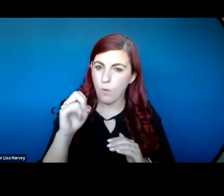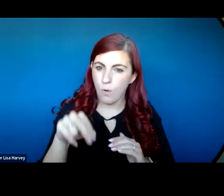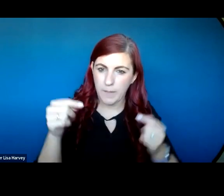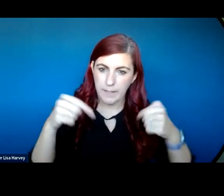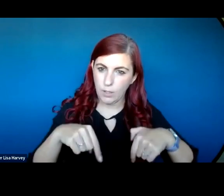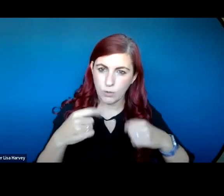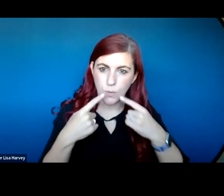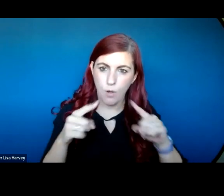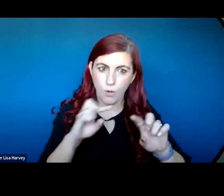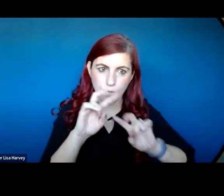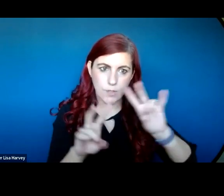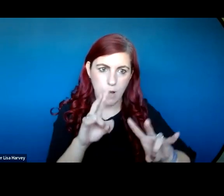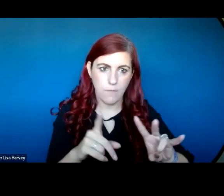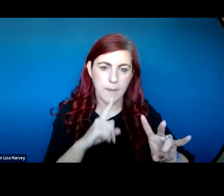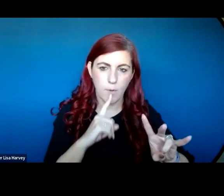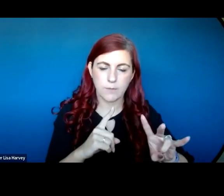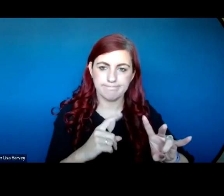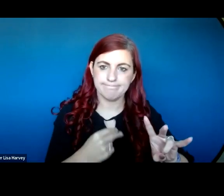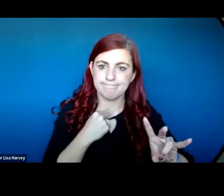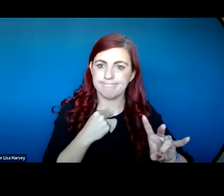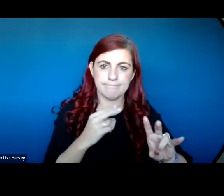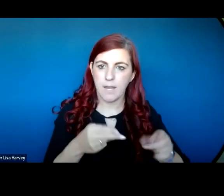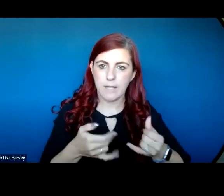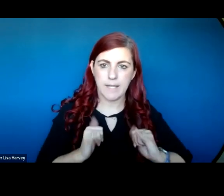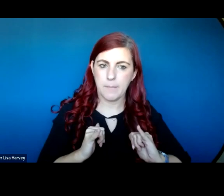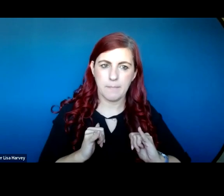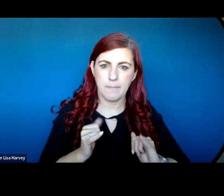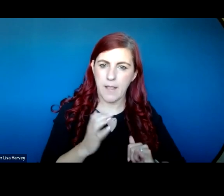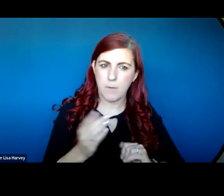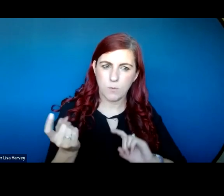survey, but unfortunately he wasn't able to attend, but he has recorded a